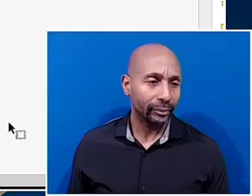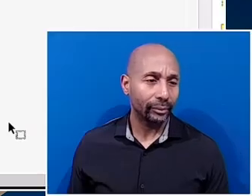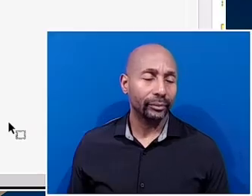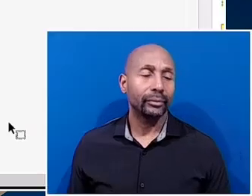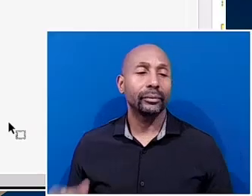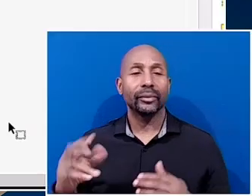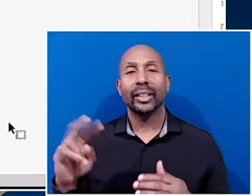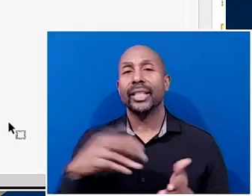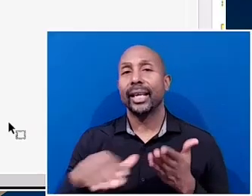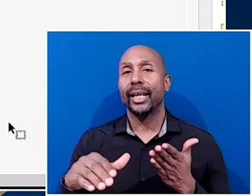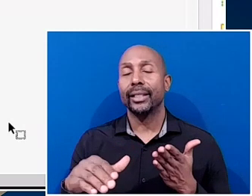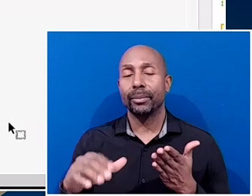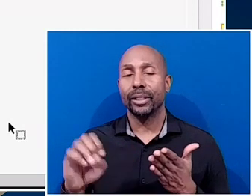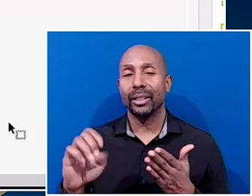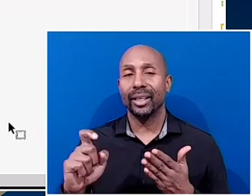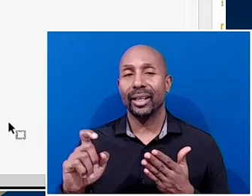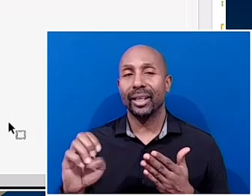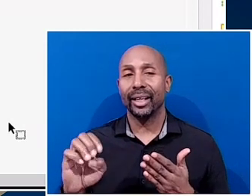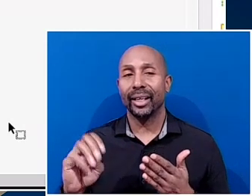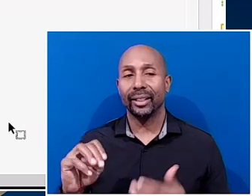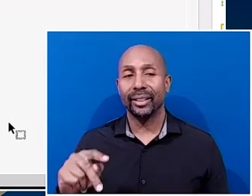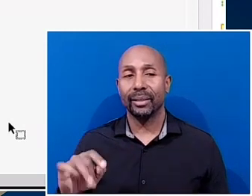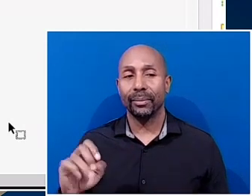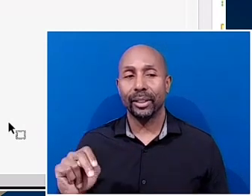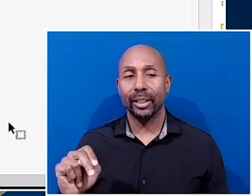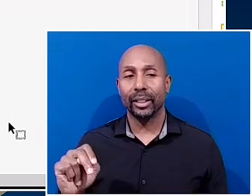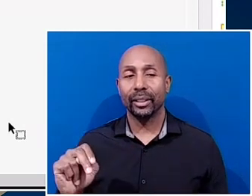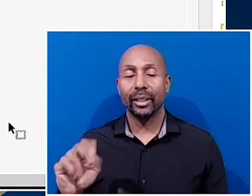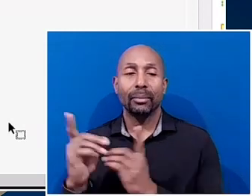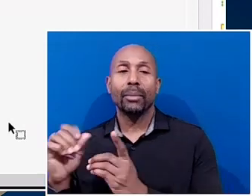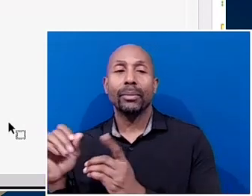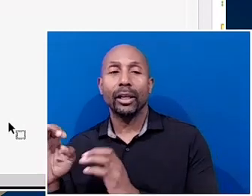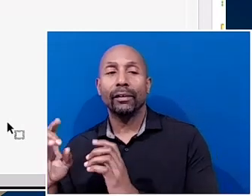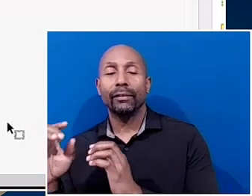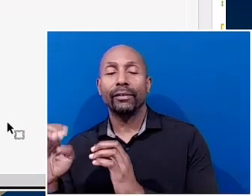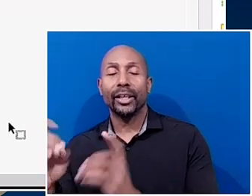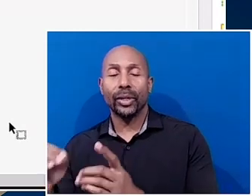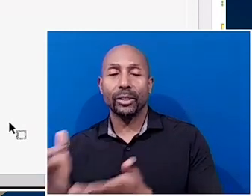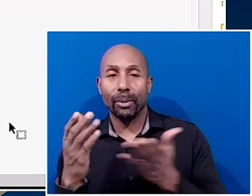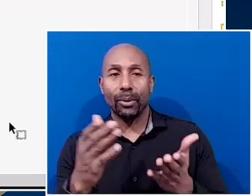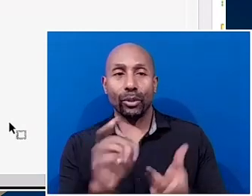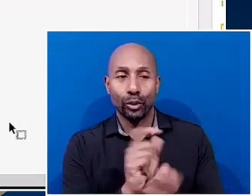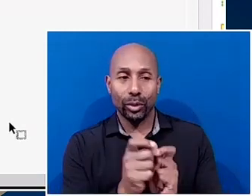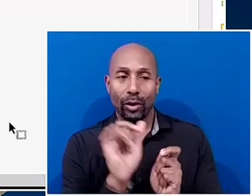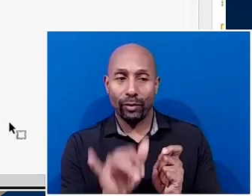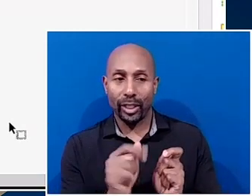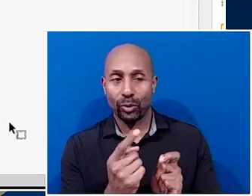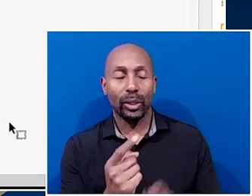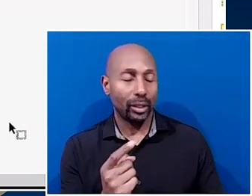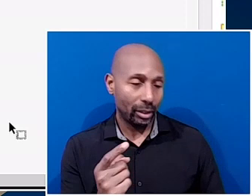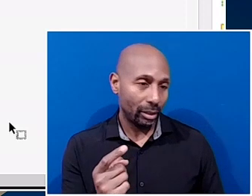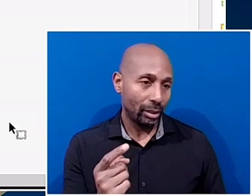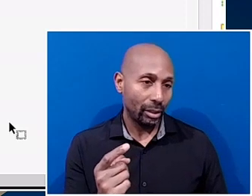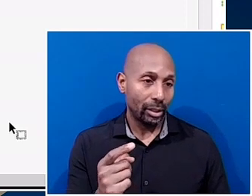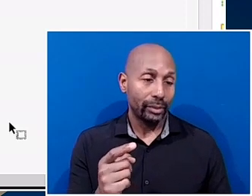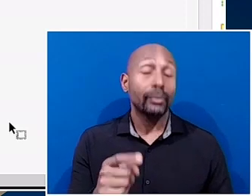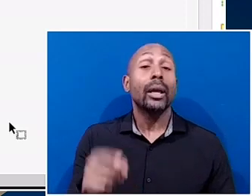the Department had proposed on altering. And if everyone recalls in this instance,